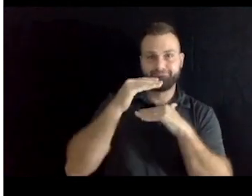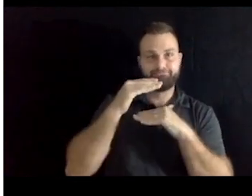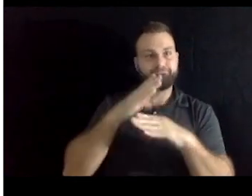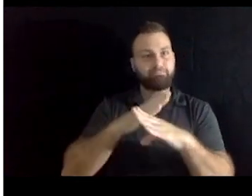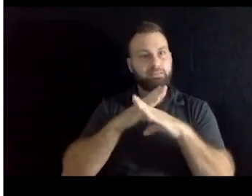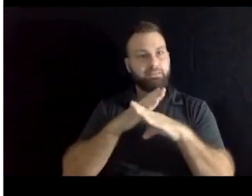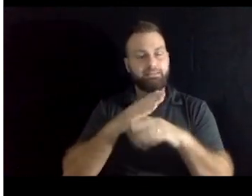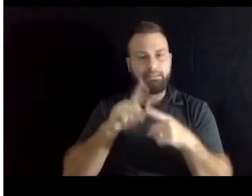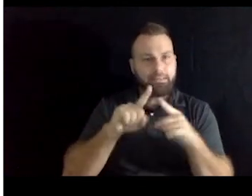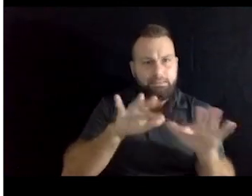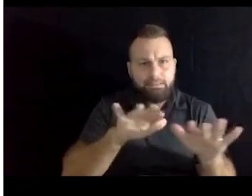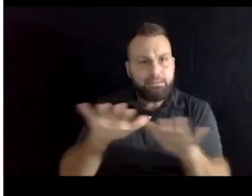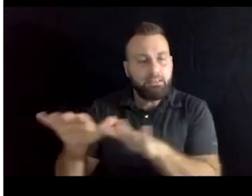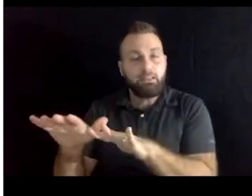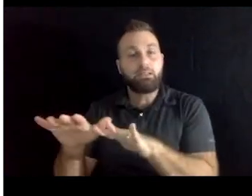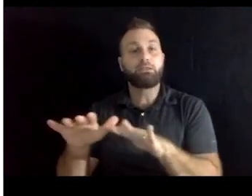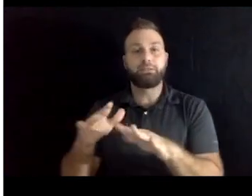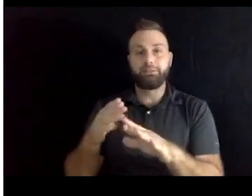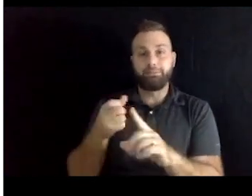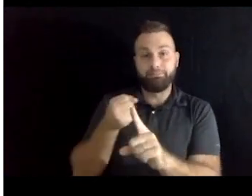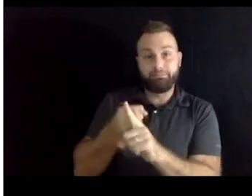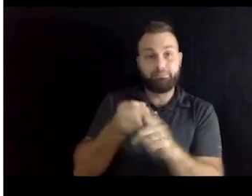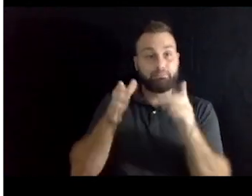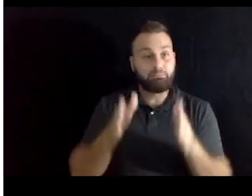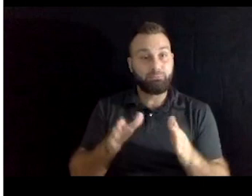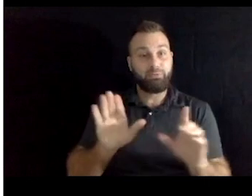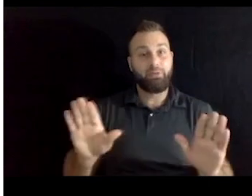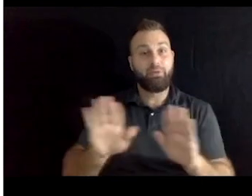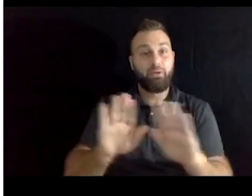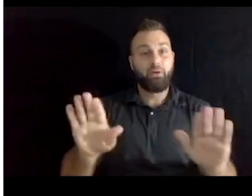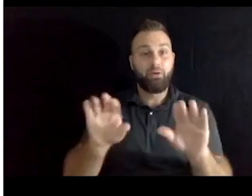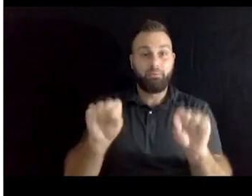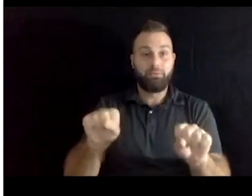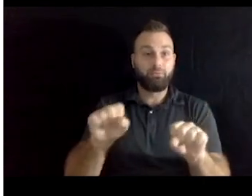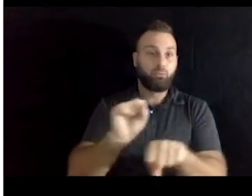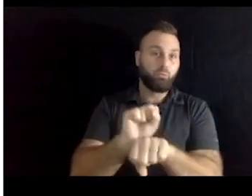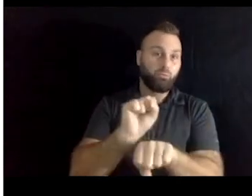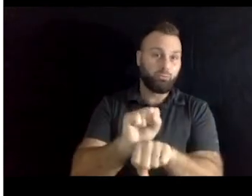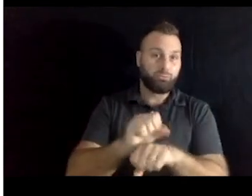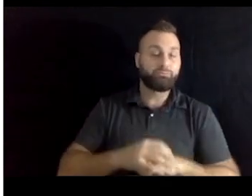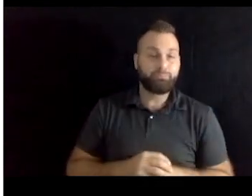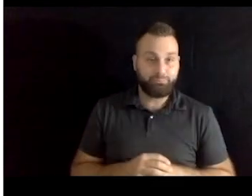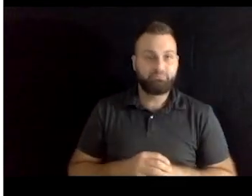and these limitations might interfere with someone's ability to work, among other things.